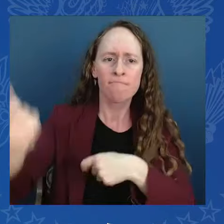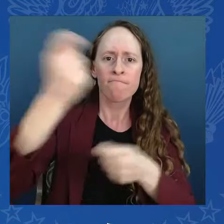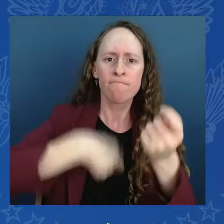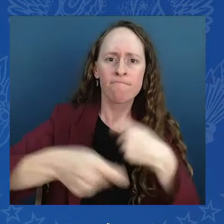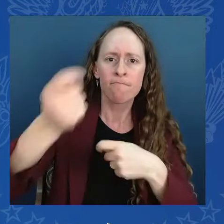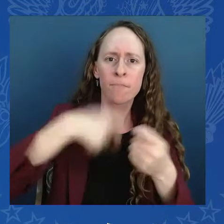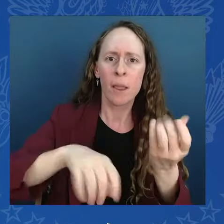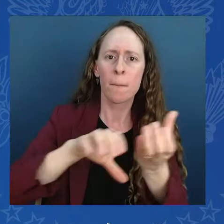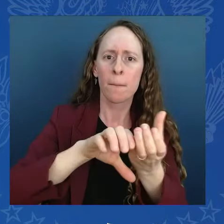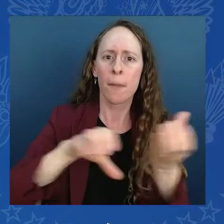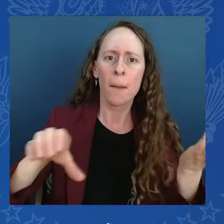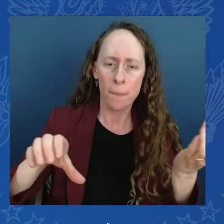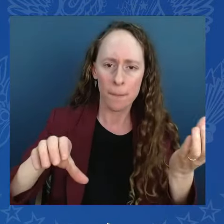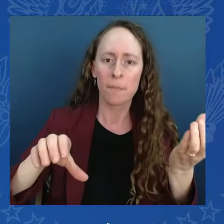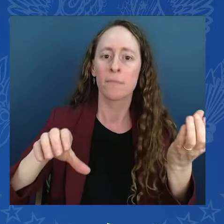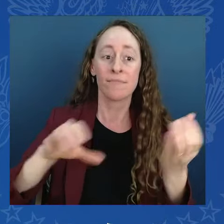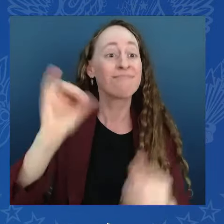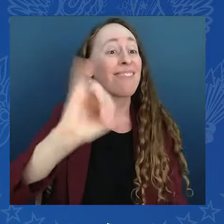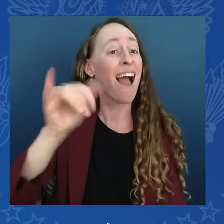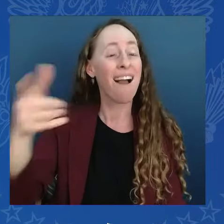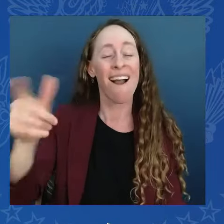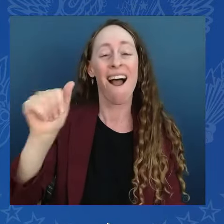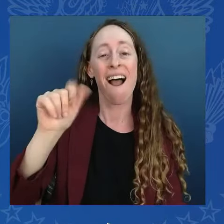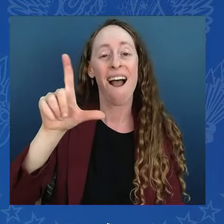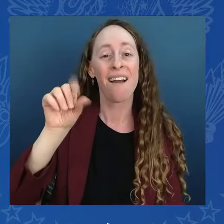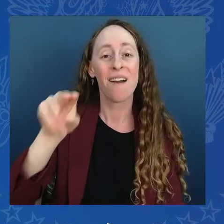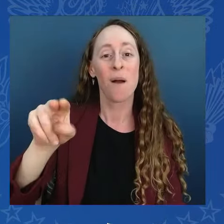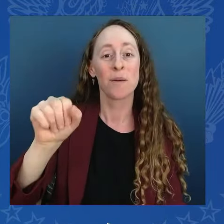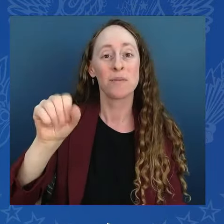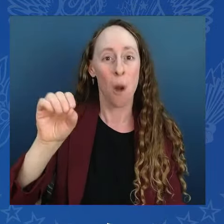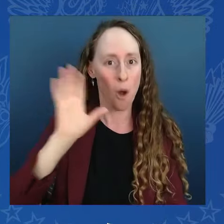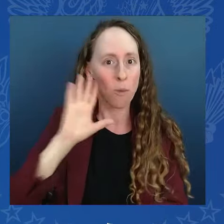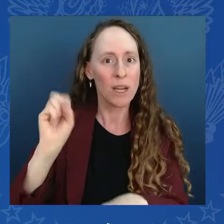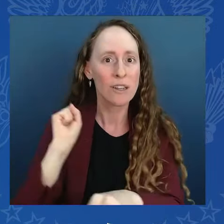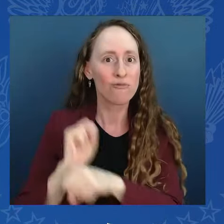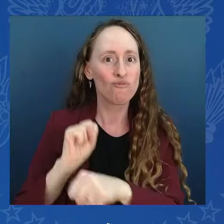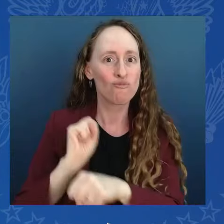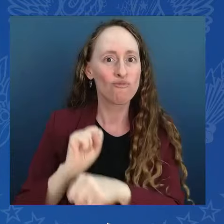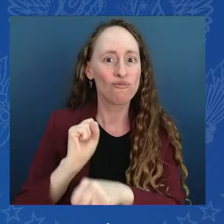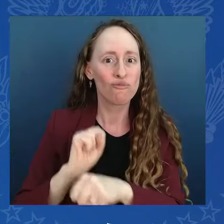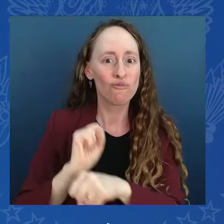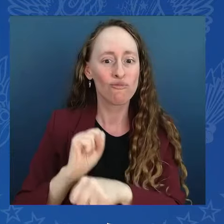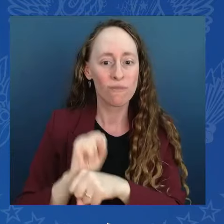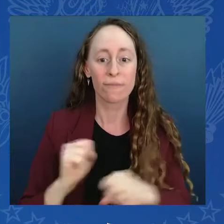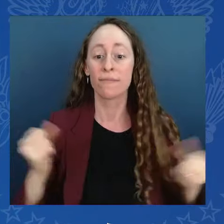employers to create an Invest in America workforce hub right here in Milwaukee.